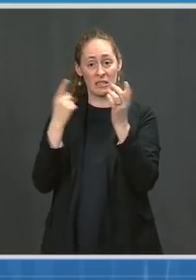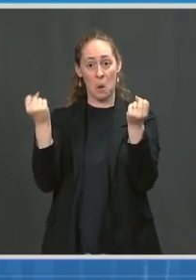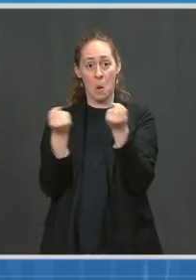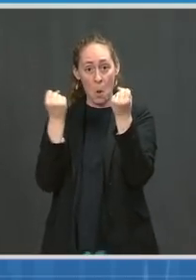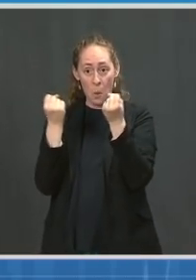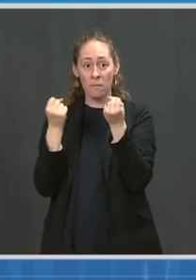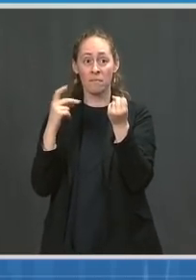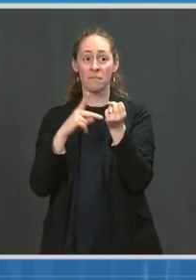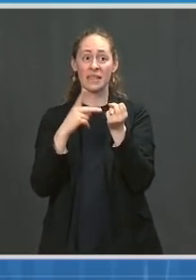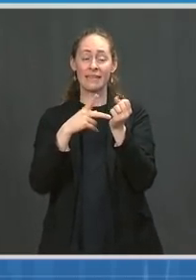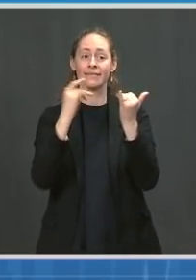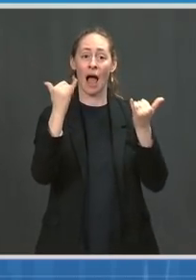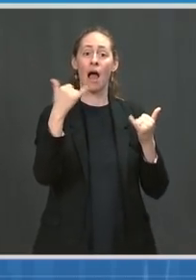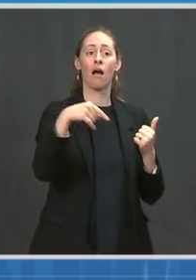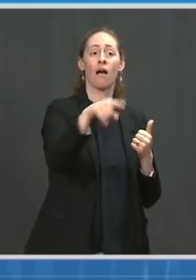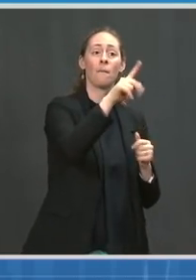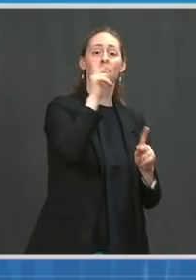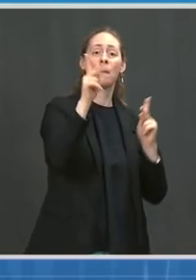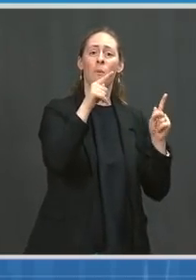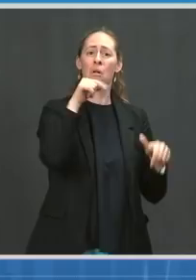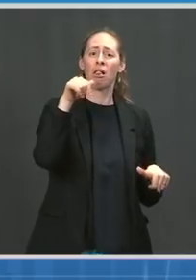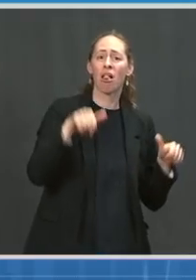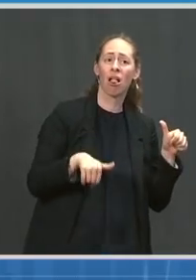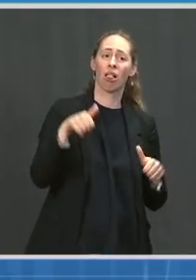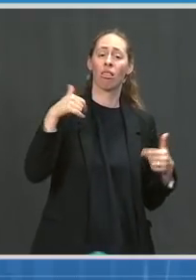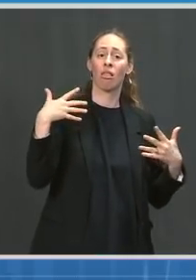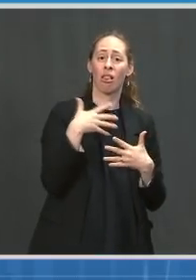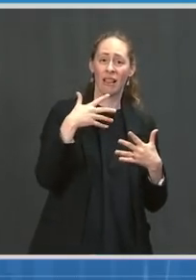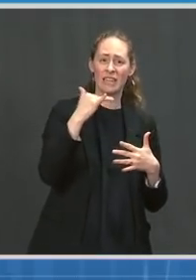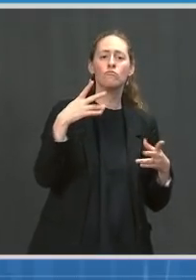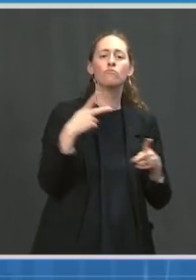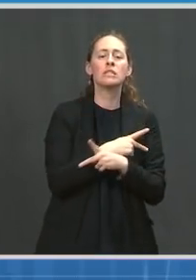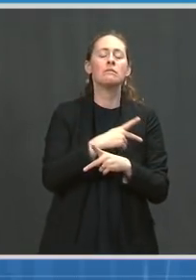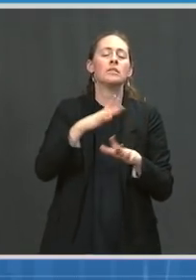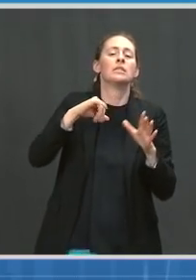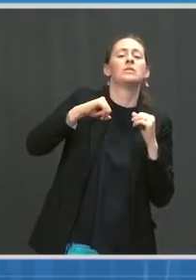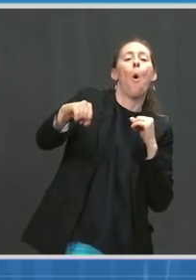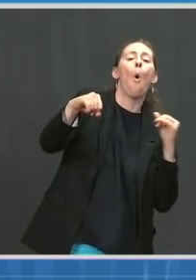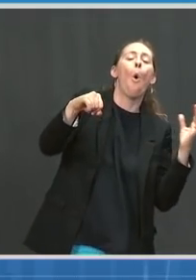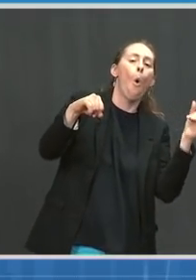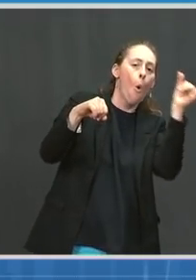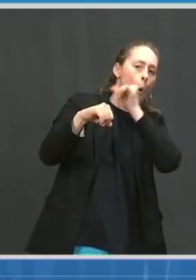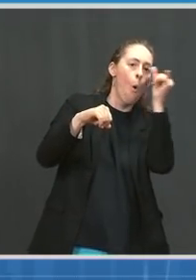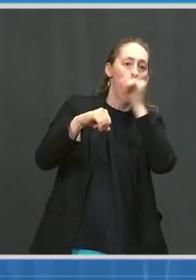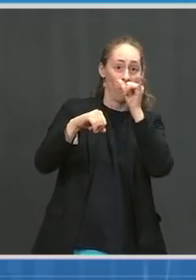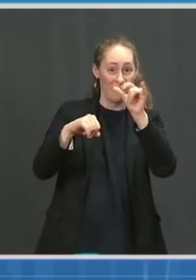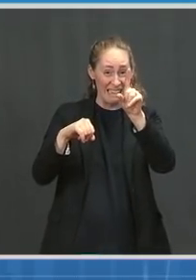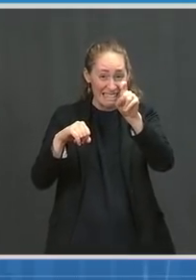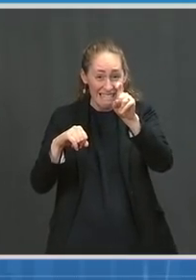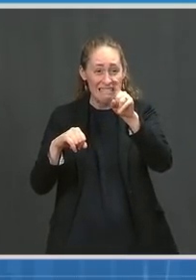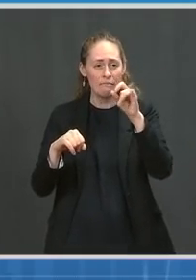even a more difficult problem as people see what's going on here and then they then,